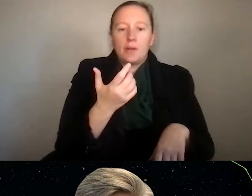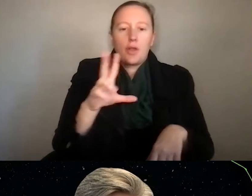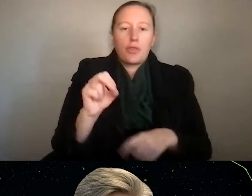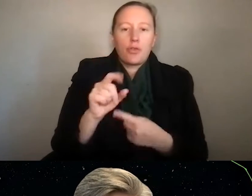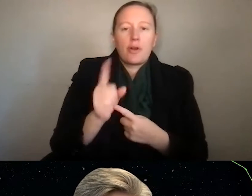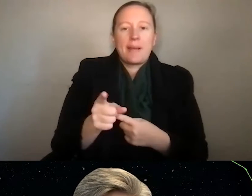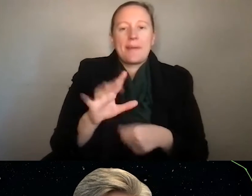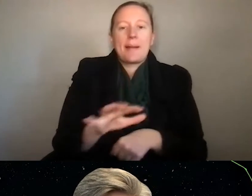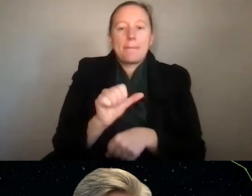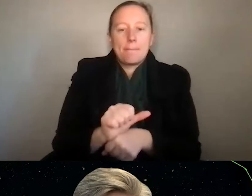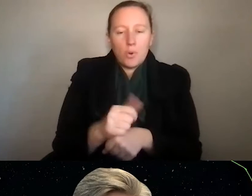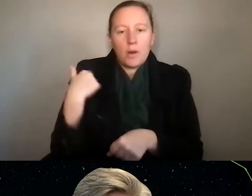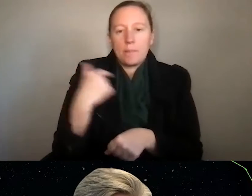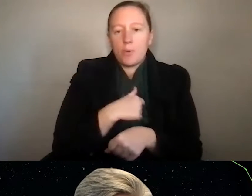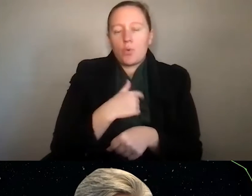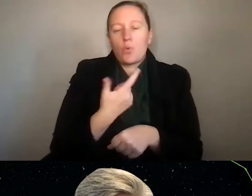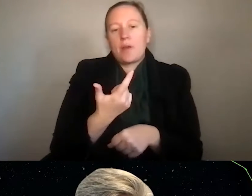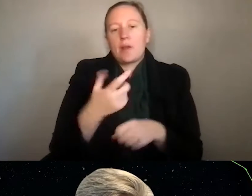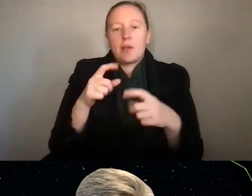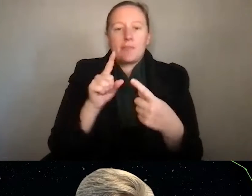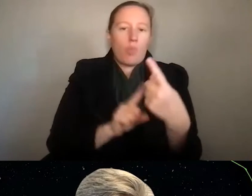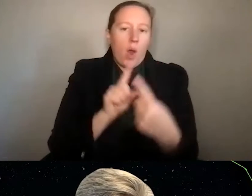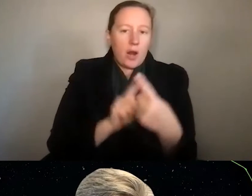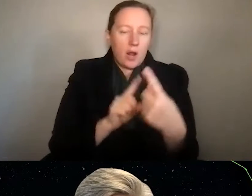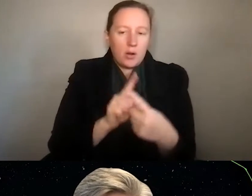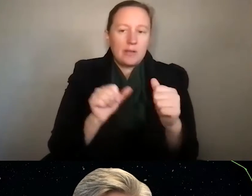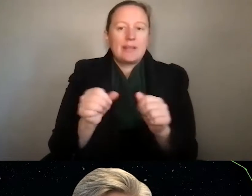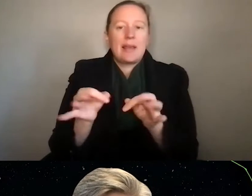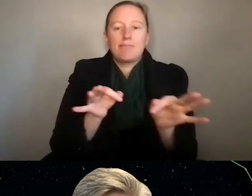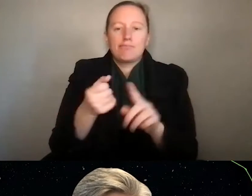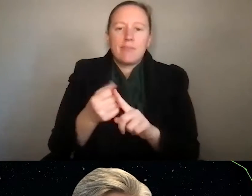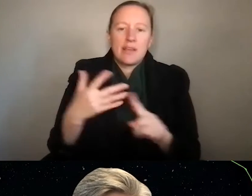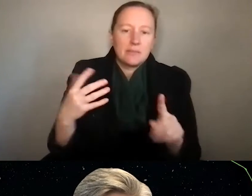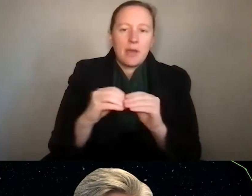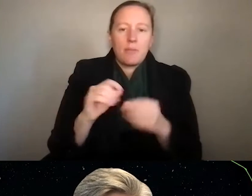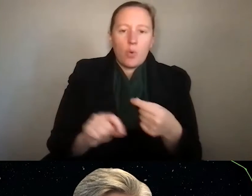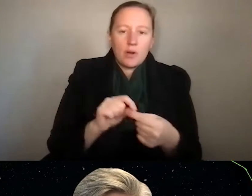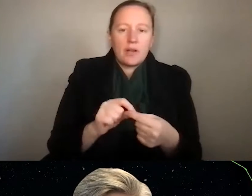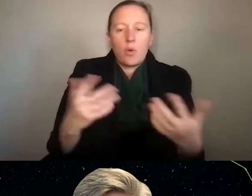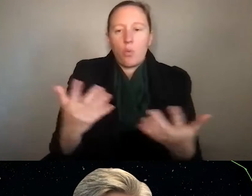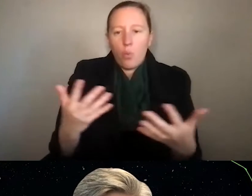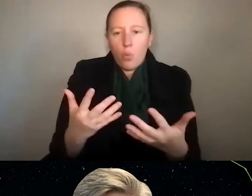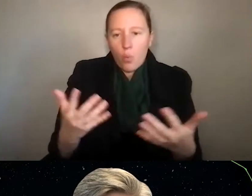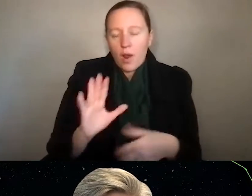where we go with you one in one so you can explain with more details what you're trying here in